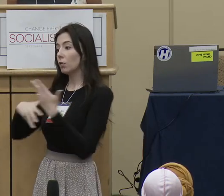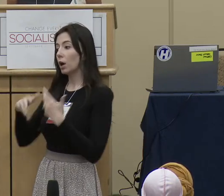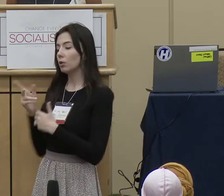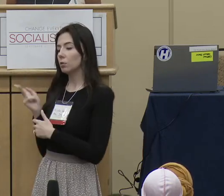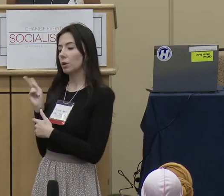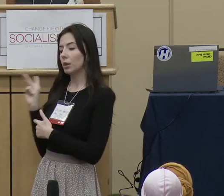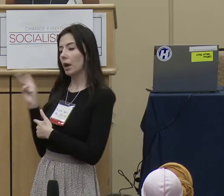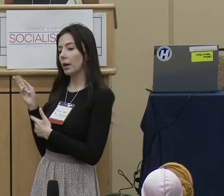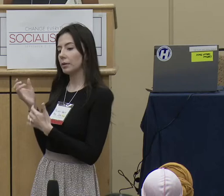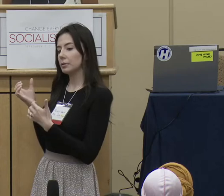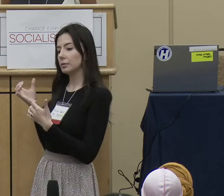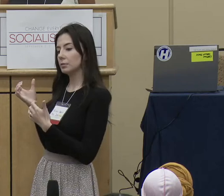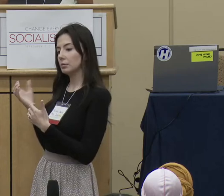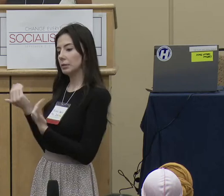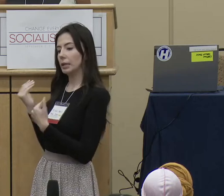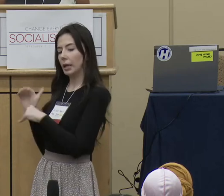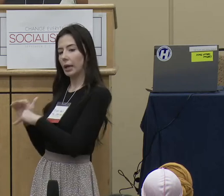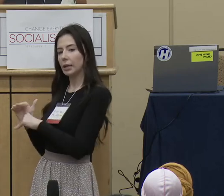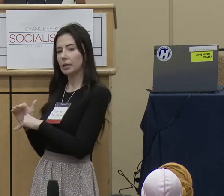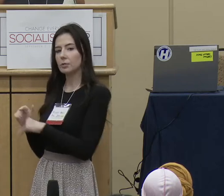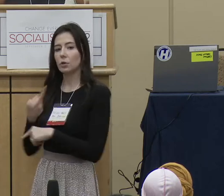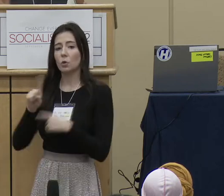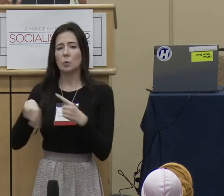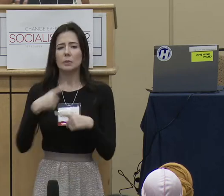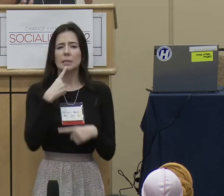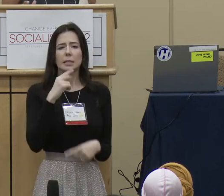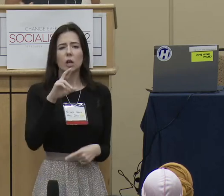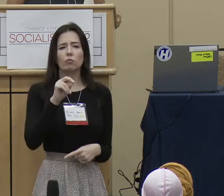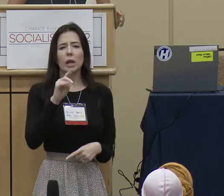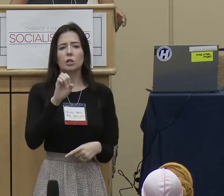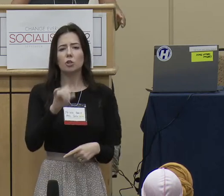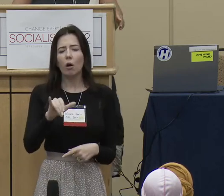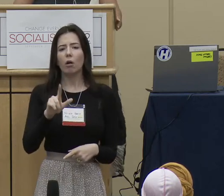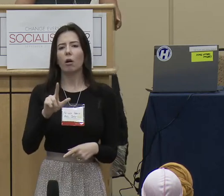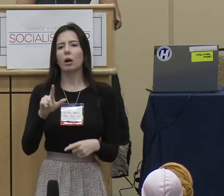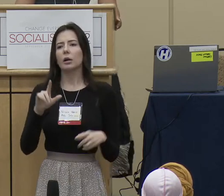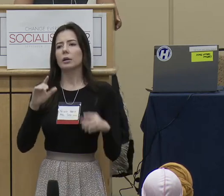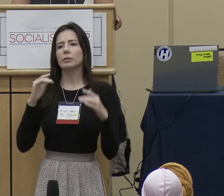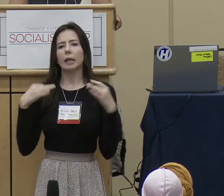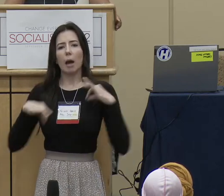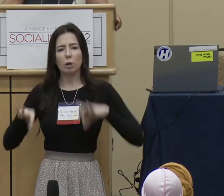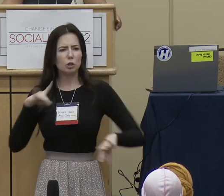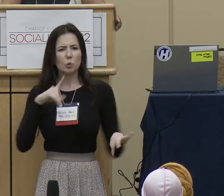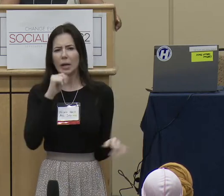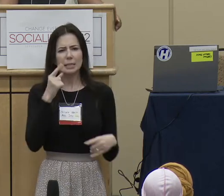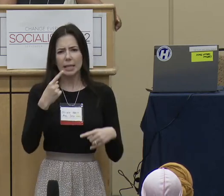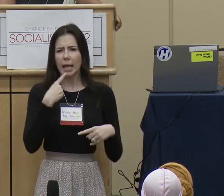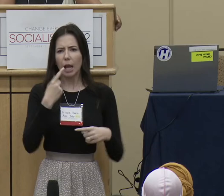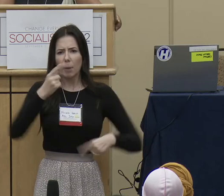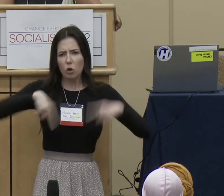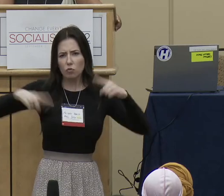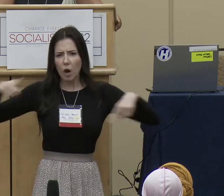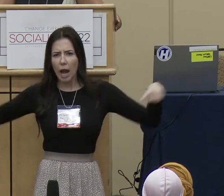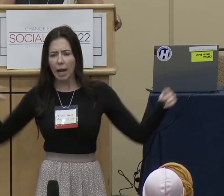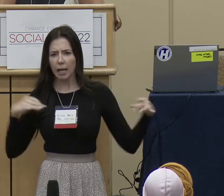paraphernalia thetically, parenthetically, when we say racial capitalism , we're not talking about a particular